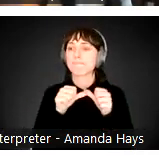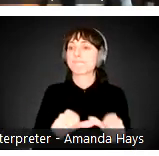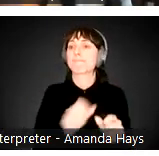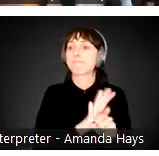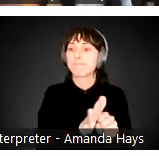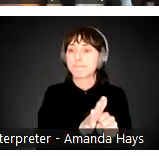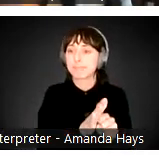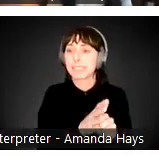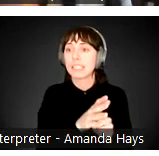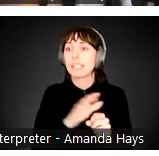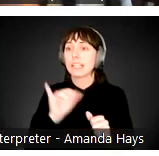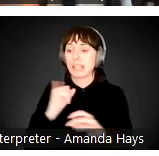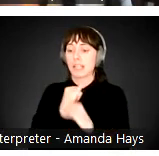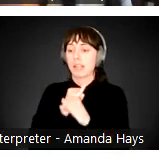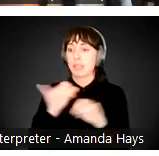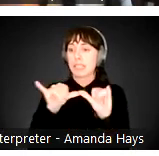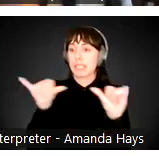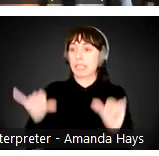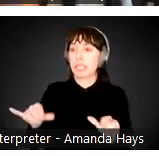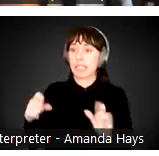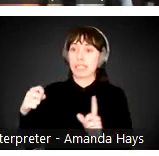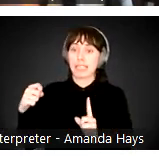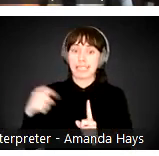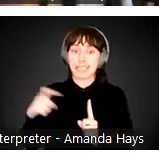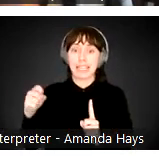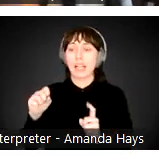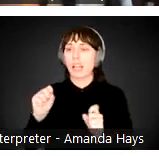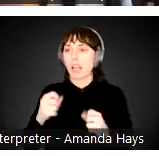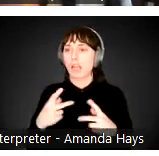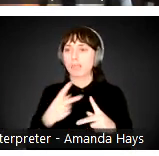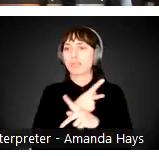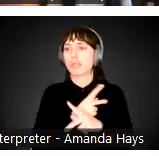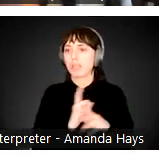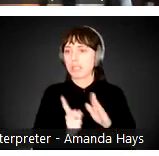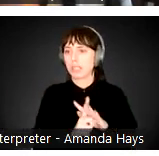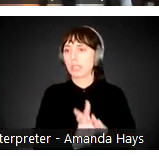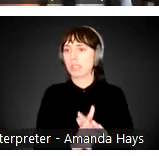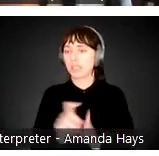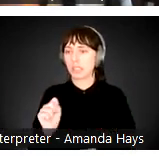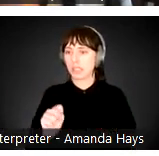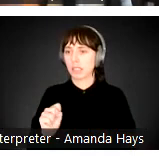most important triggers for worsening of your symptoms. And one of the key